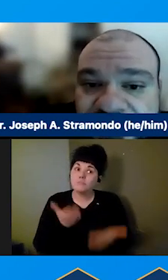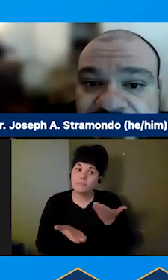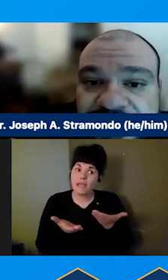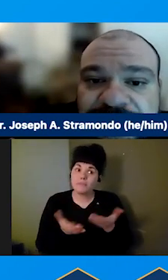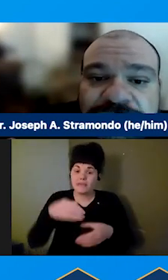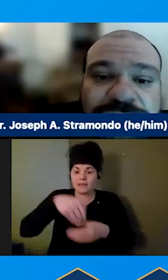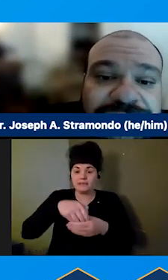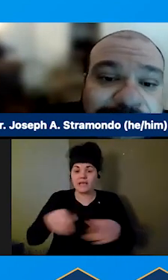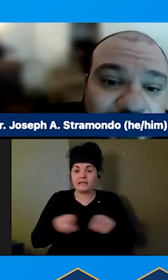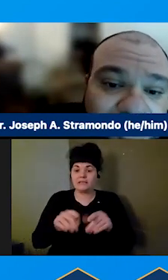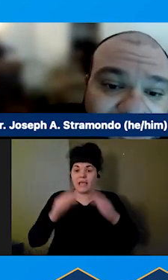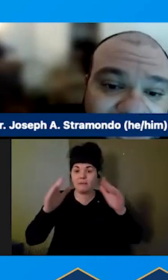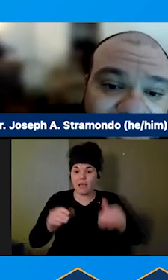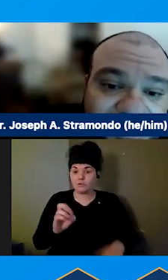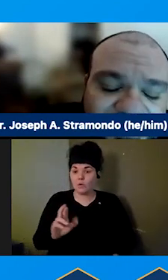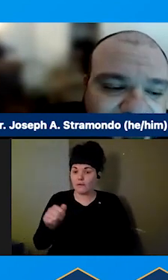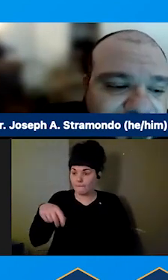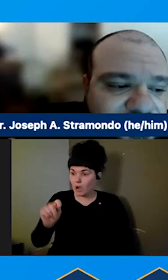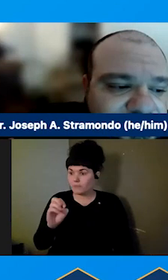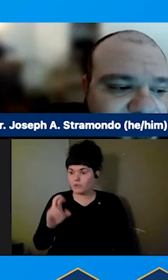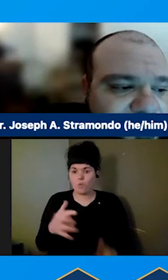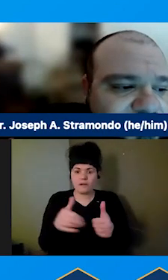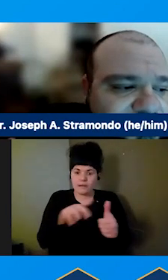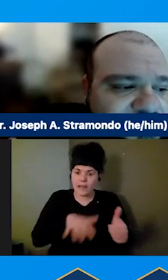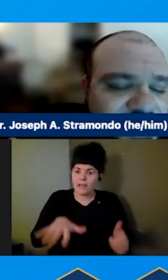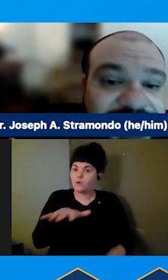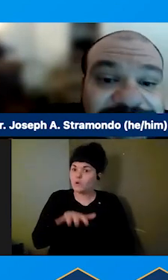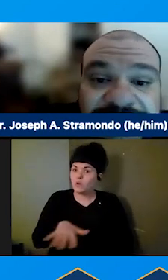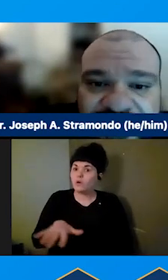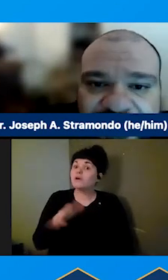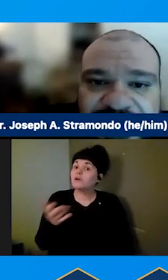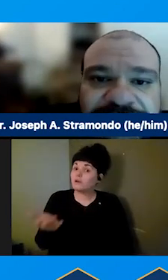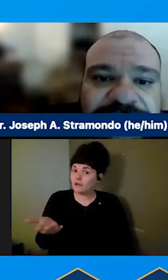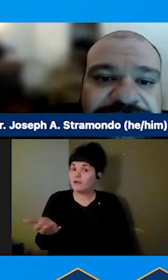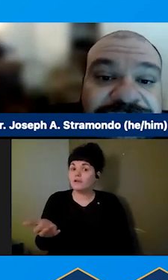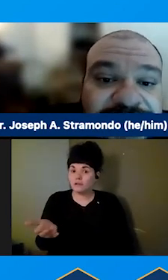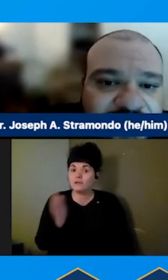or apartment building or neighborhood. So what we want to do is try to integrate rather